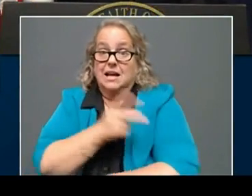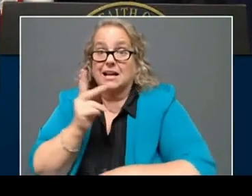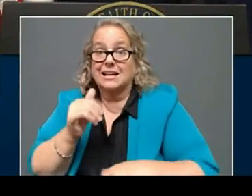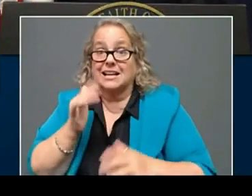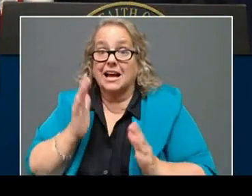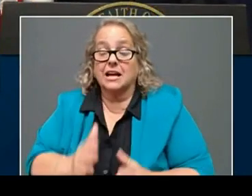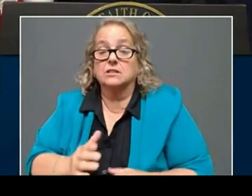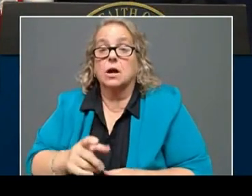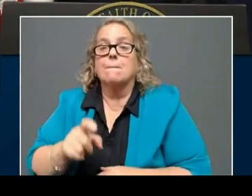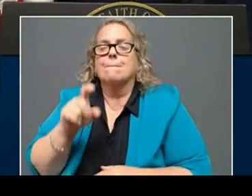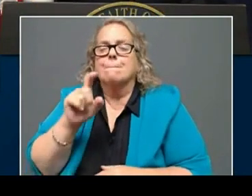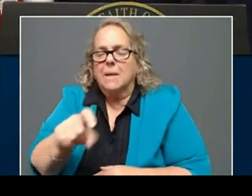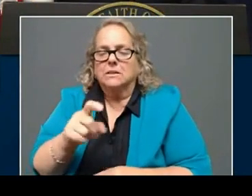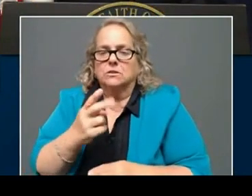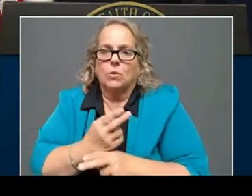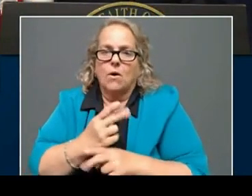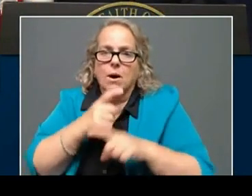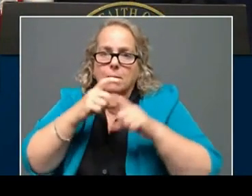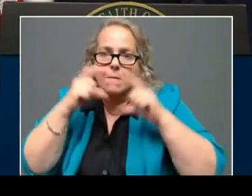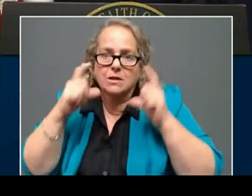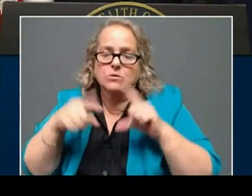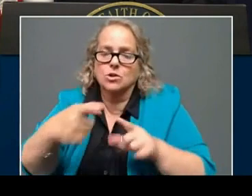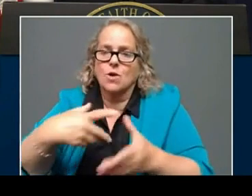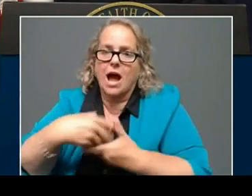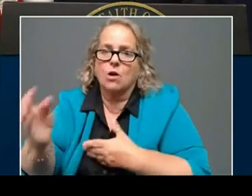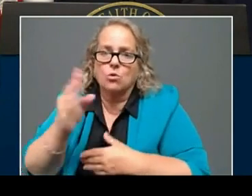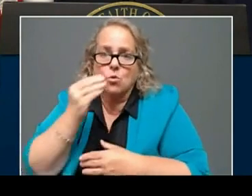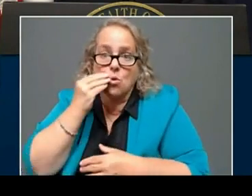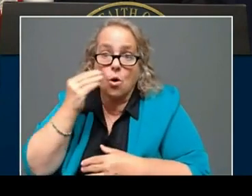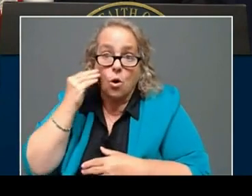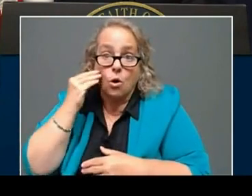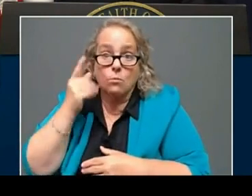mask when you're outside your home and your indoors with people you don't live